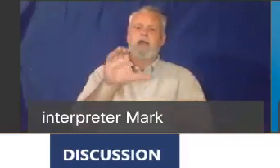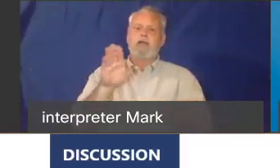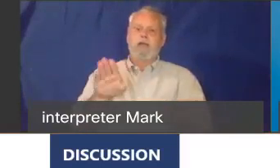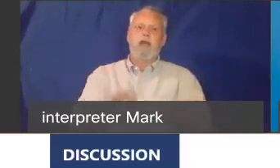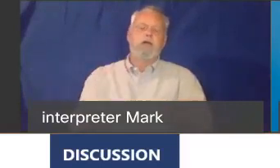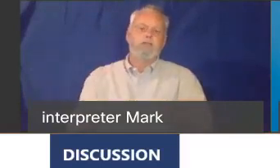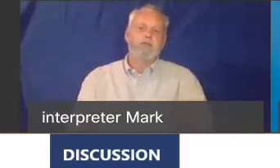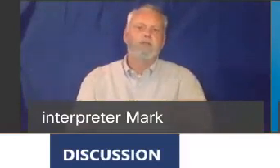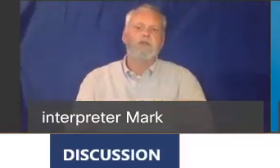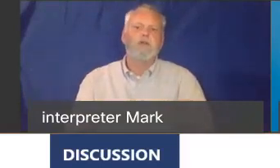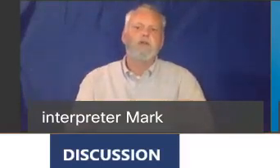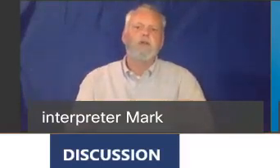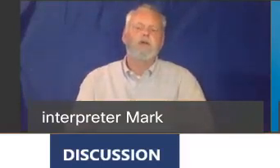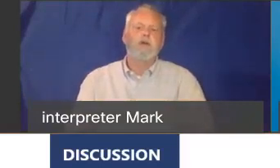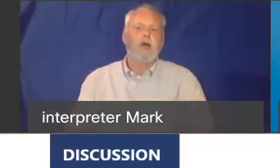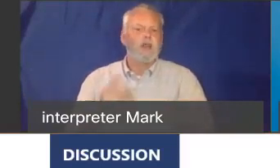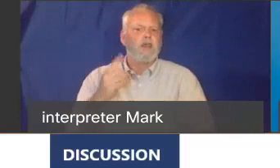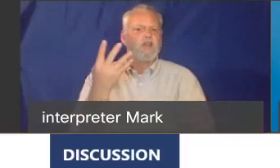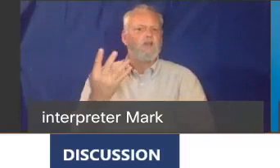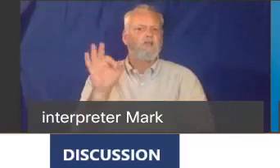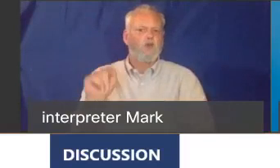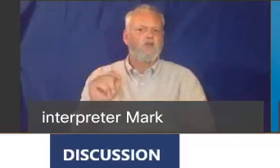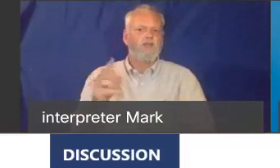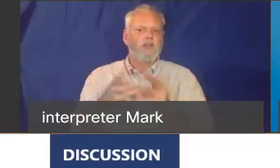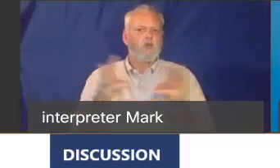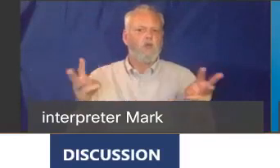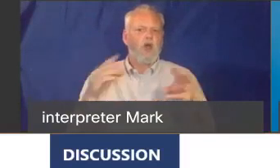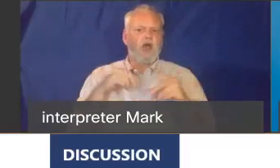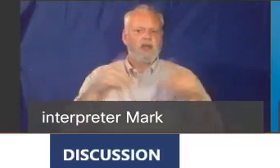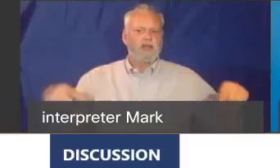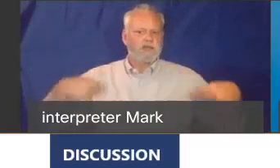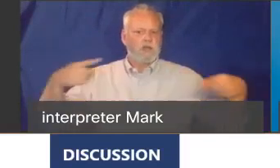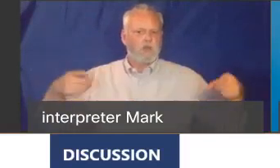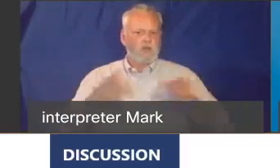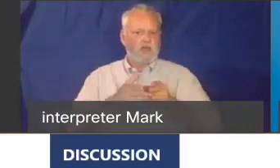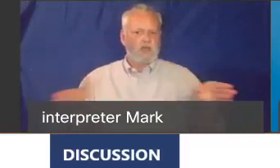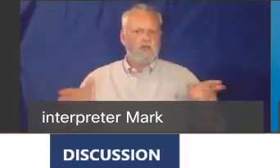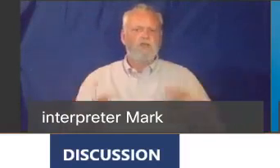Why did the wheel base? So they have some type tight situations in a lot of alerts in downtown.